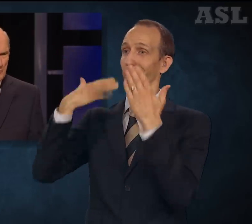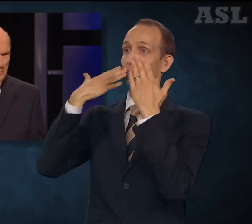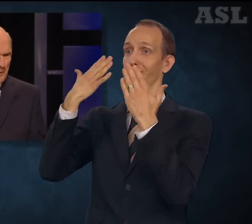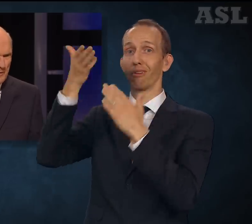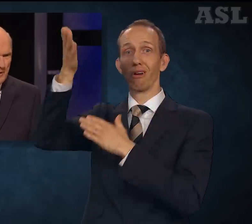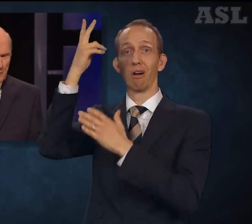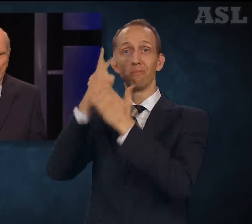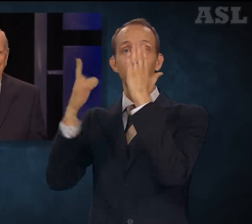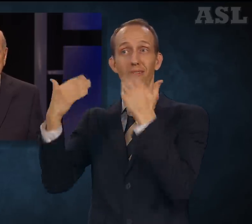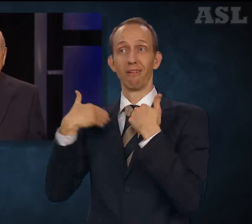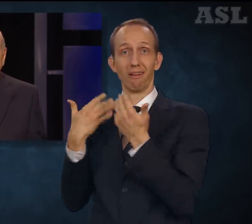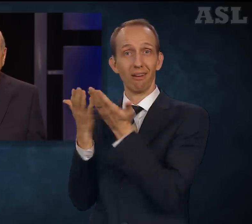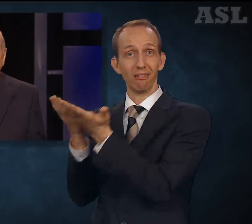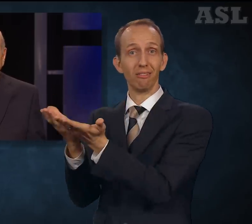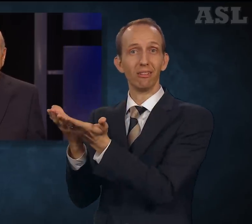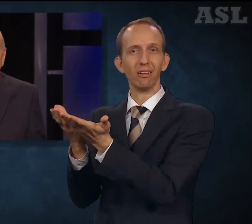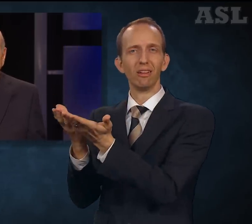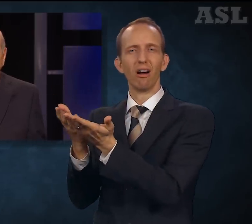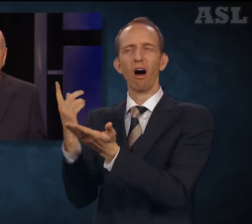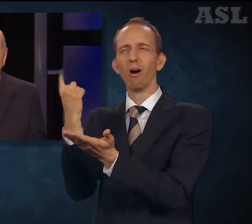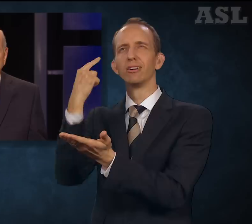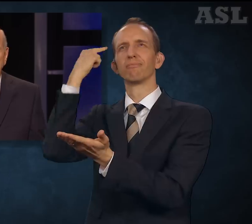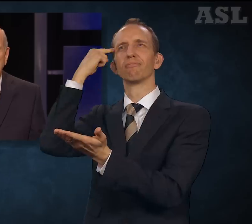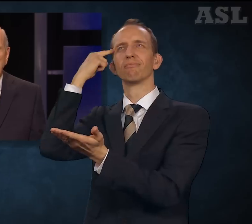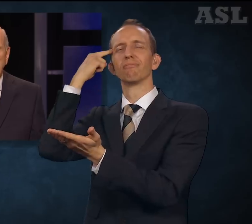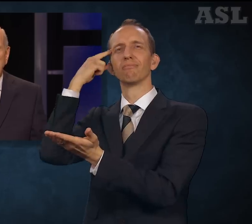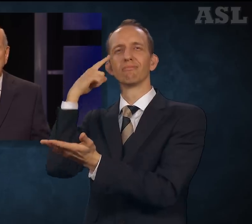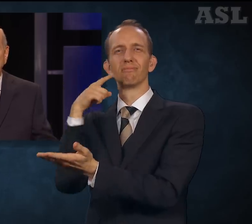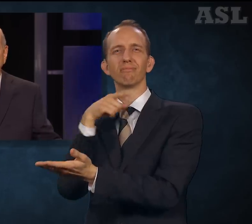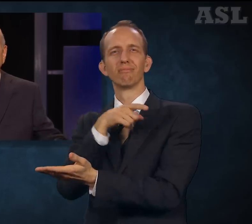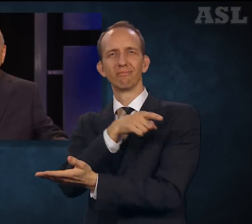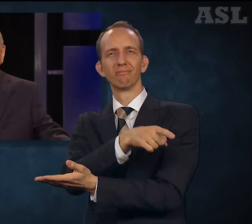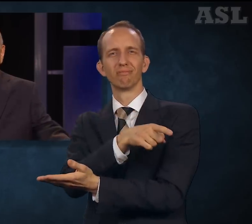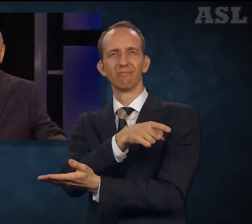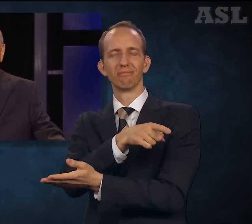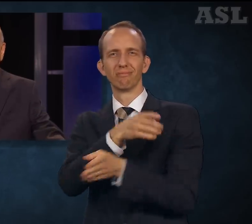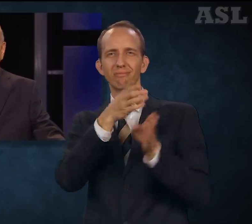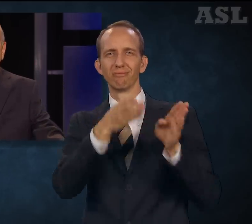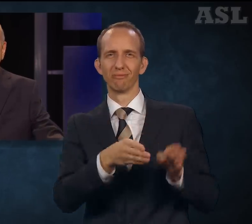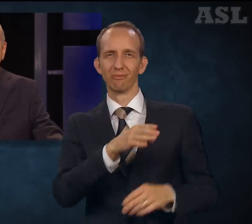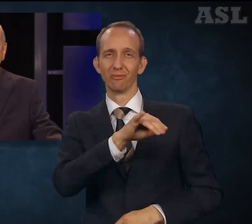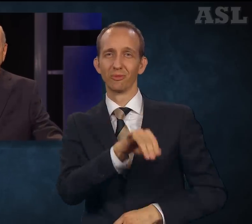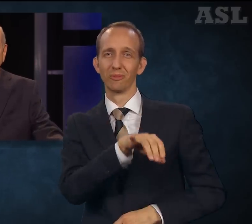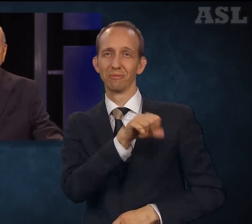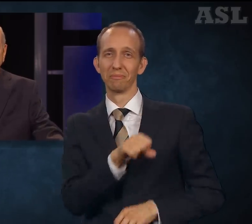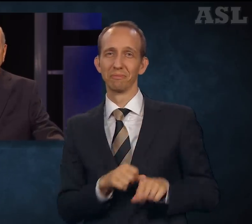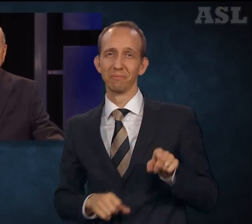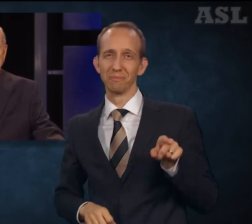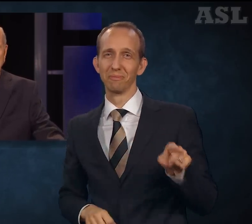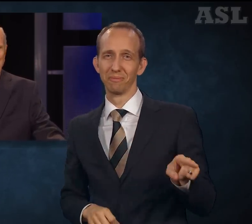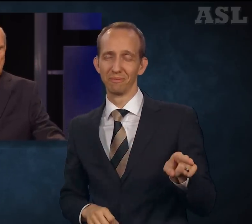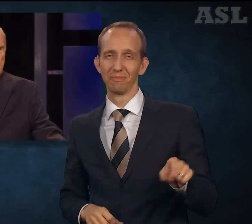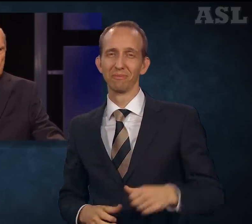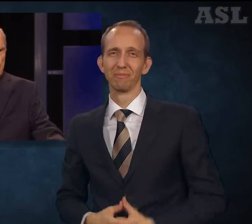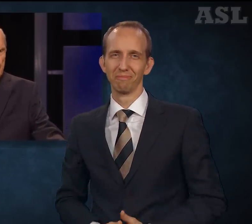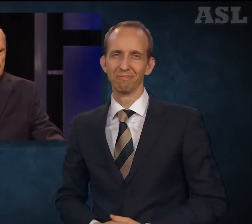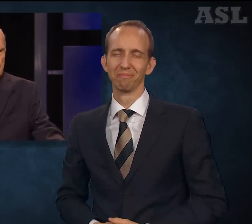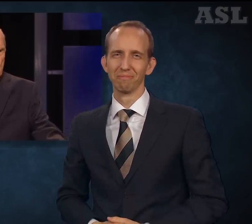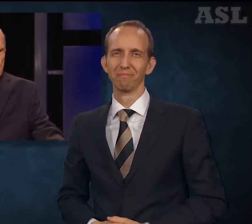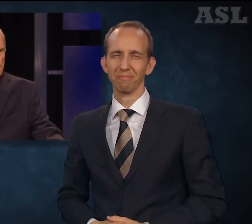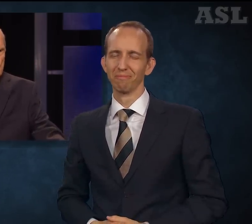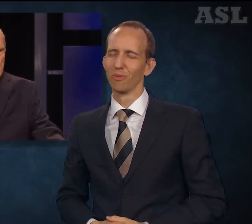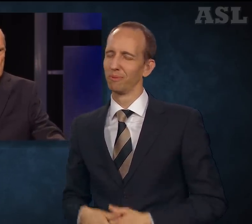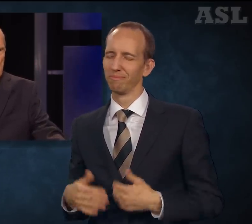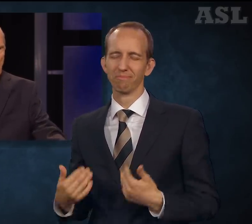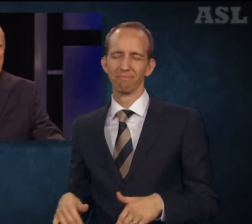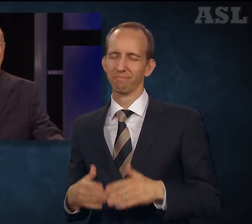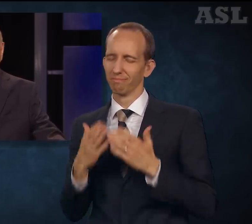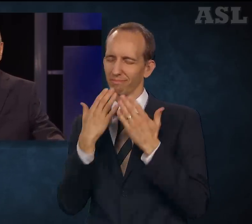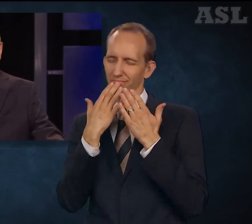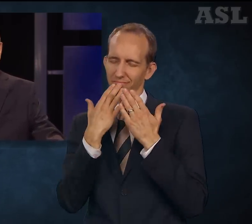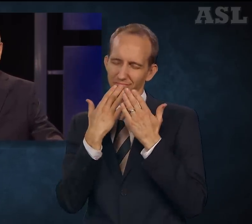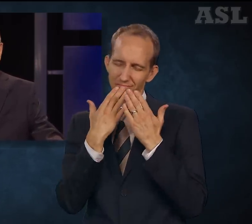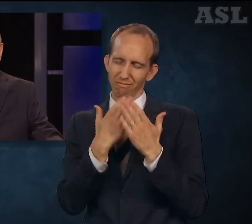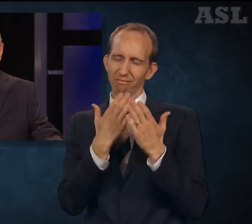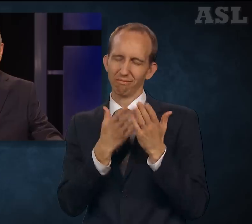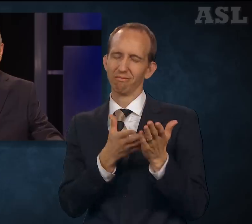SUCH FEELING.